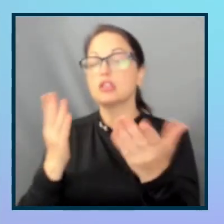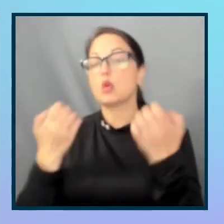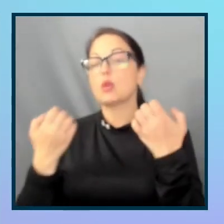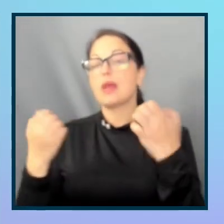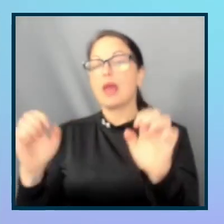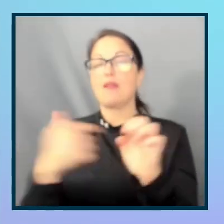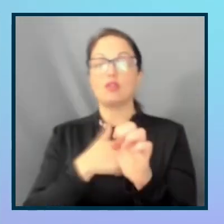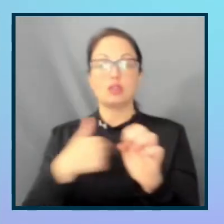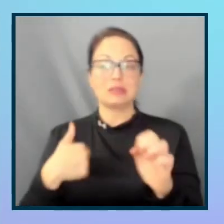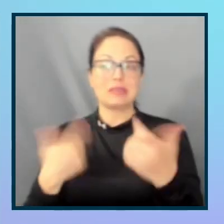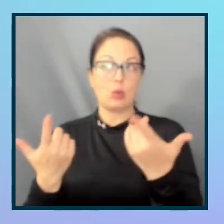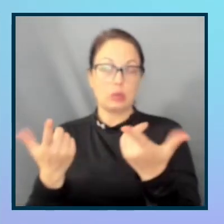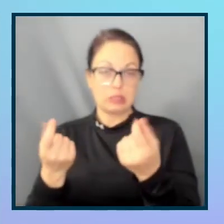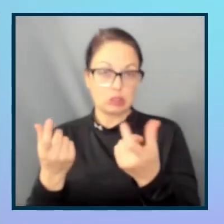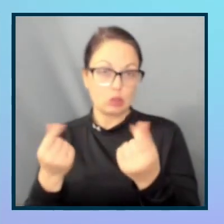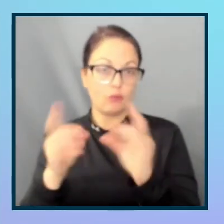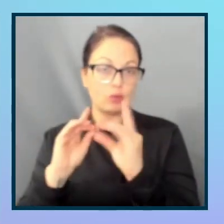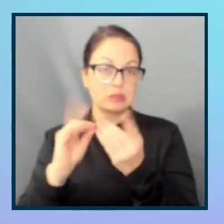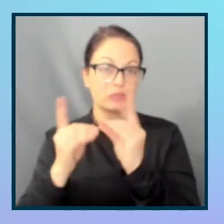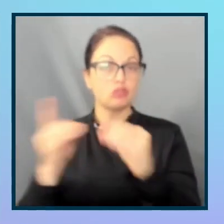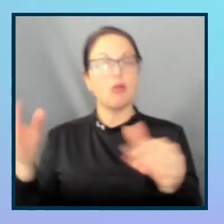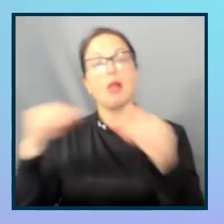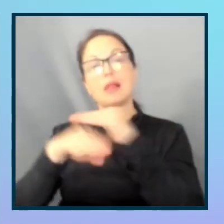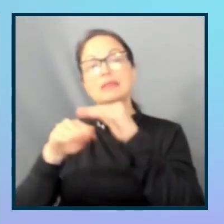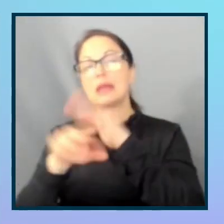as a Digital Accessibility Program actually end up